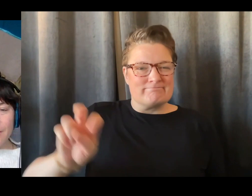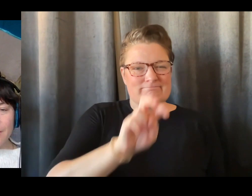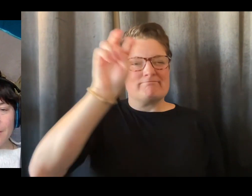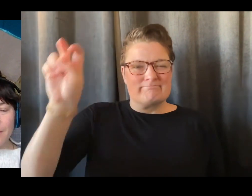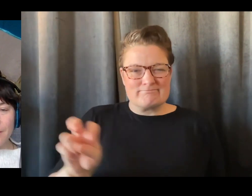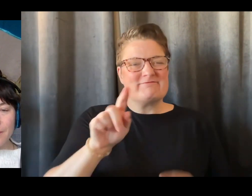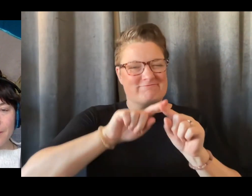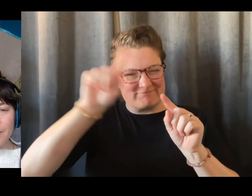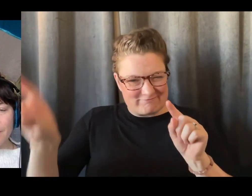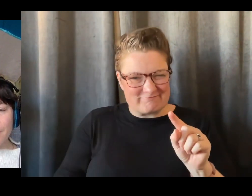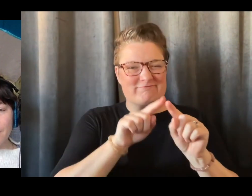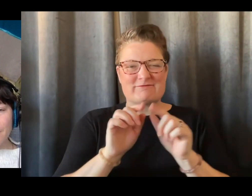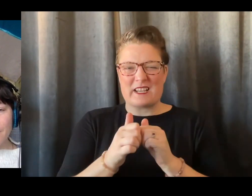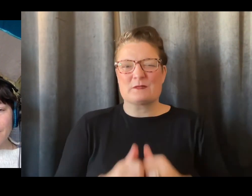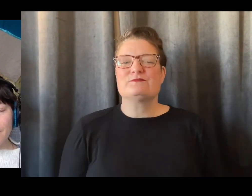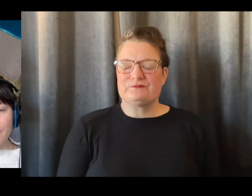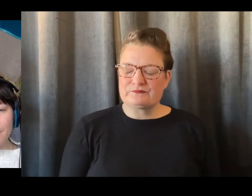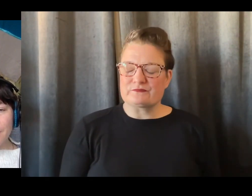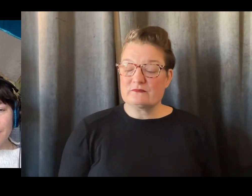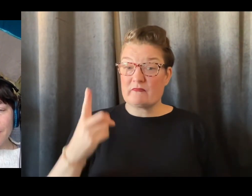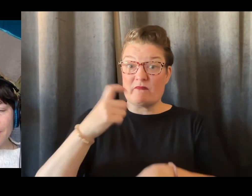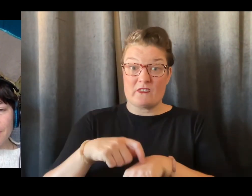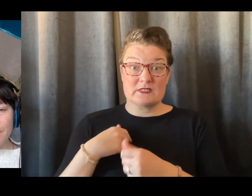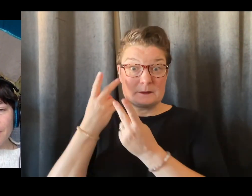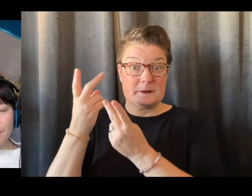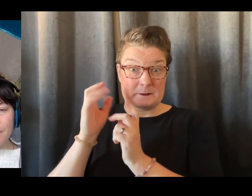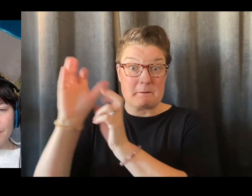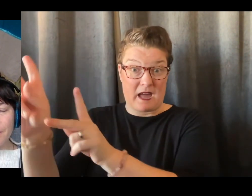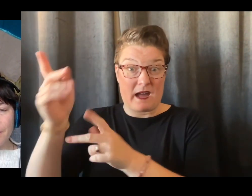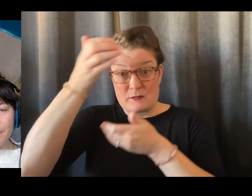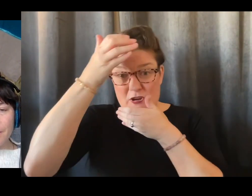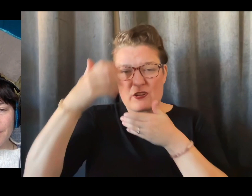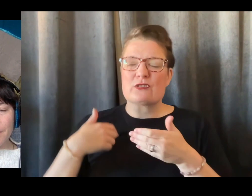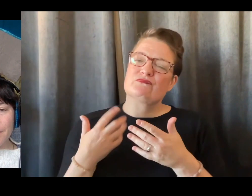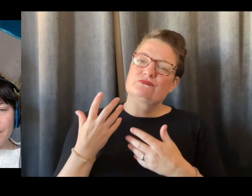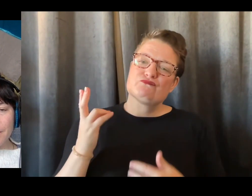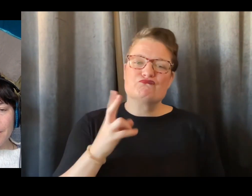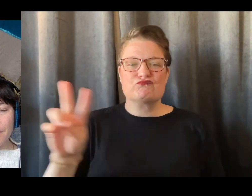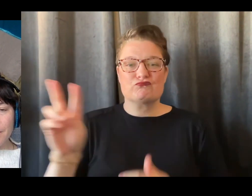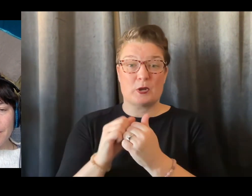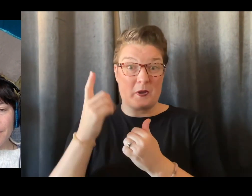had been seeing on and off and this Arab man sitting with us said, oh, is this your first trip to Morocco?